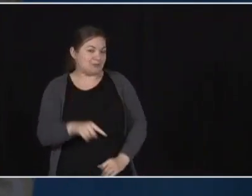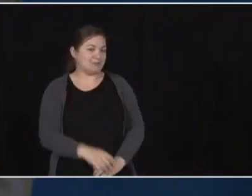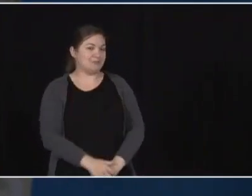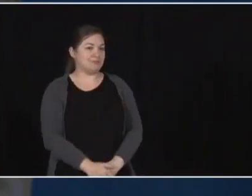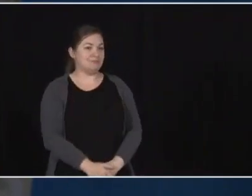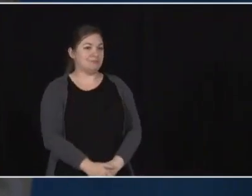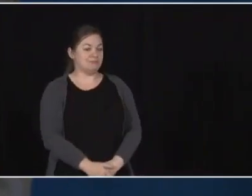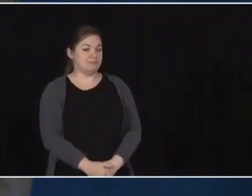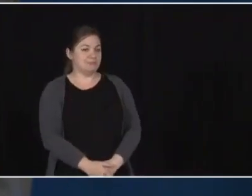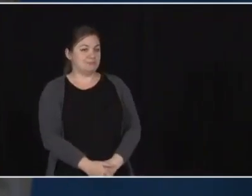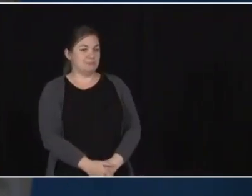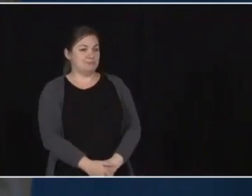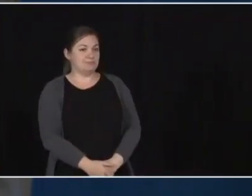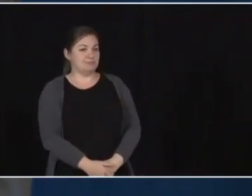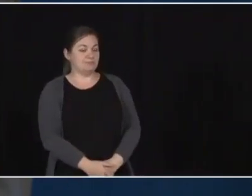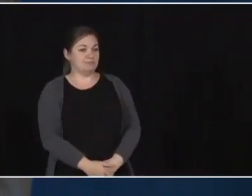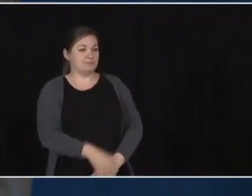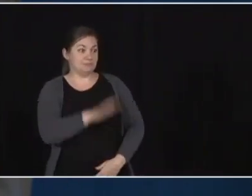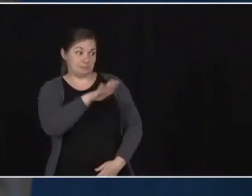Wondering with more testing being done